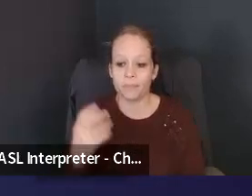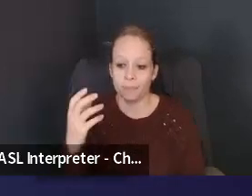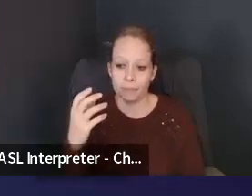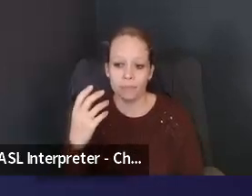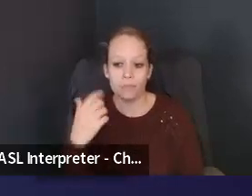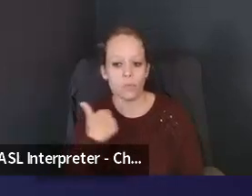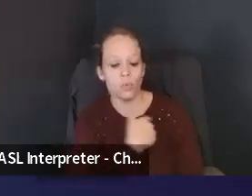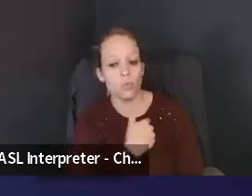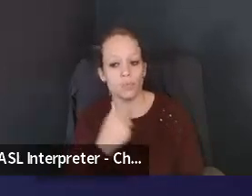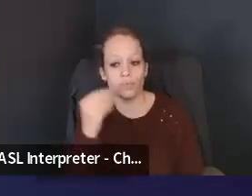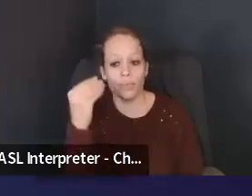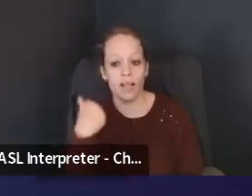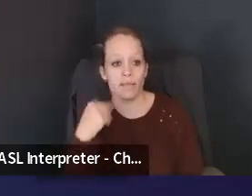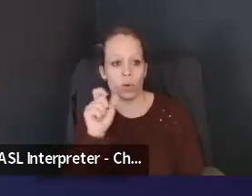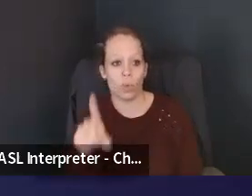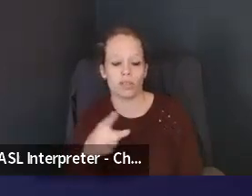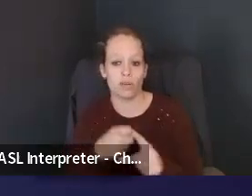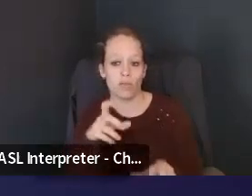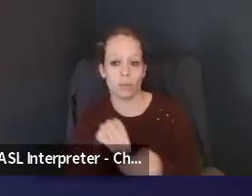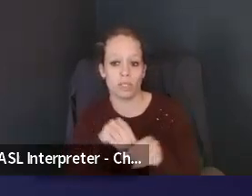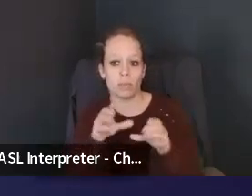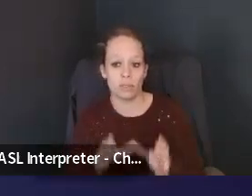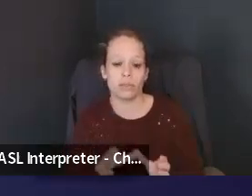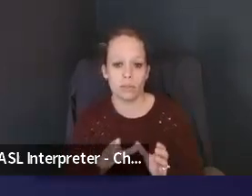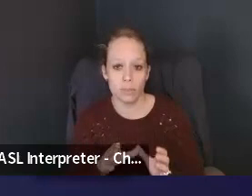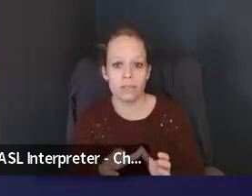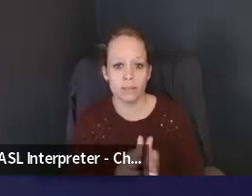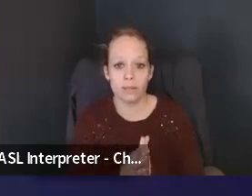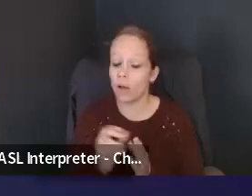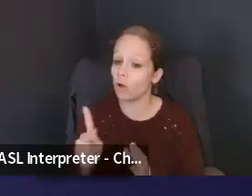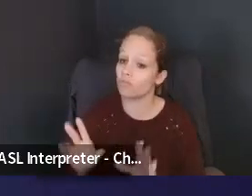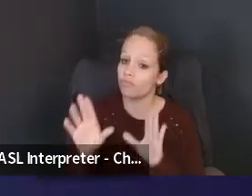have a question from a participant, Dr Rumrill. Dr. Rumrill: Excellent. Dr. Bower: The question